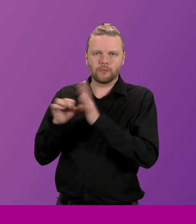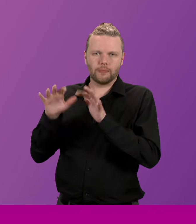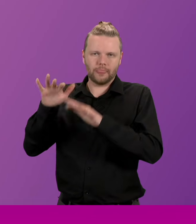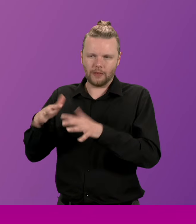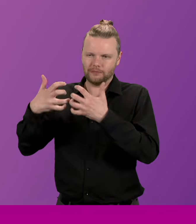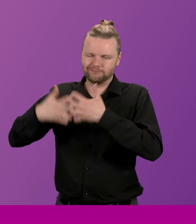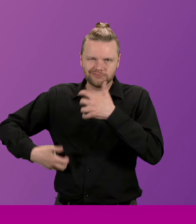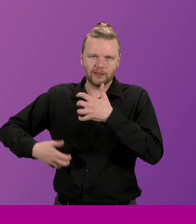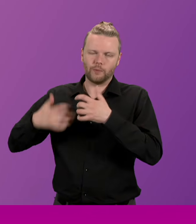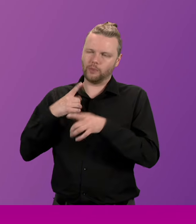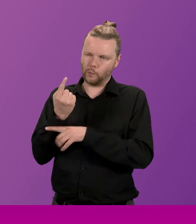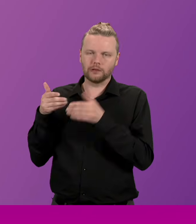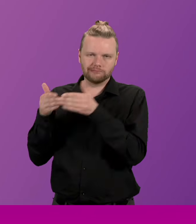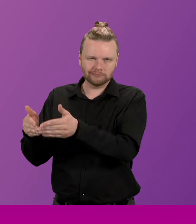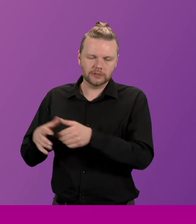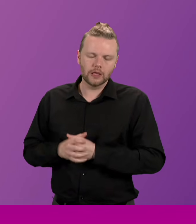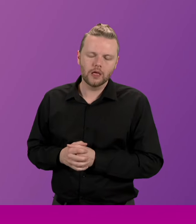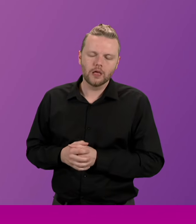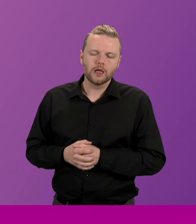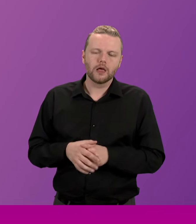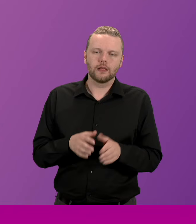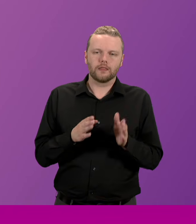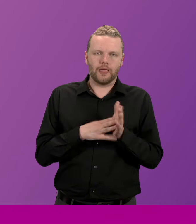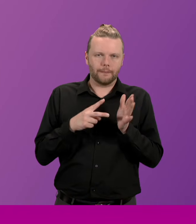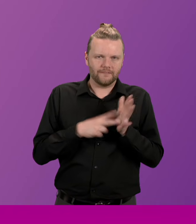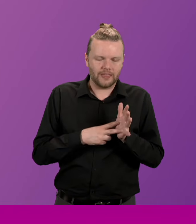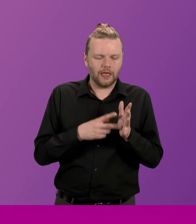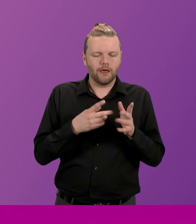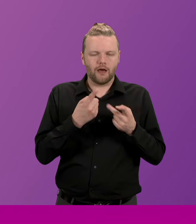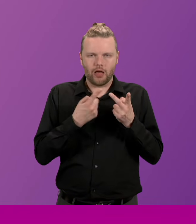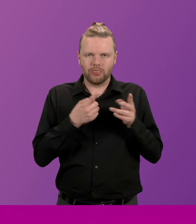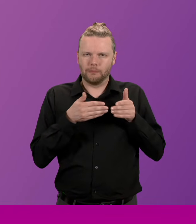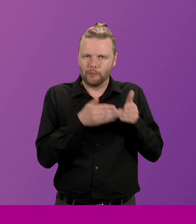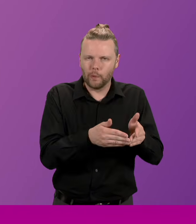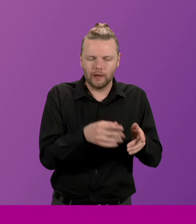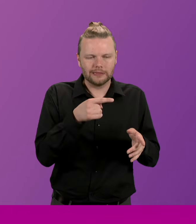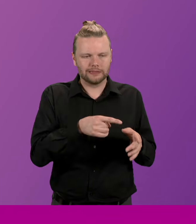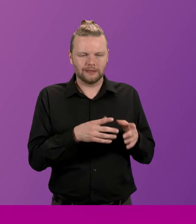problems with the MV Hebrides. The MV Lord of the Isles is operating a service to Uig